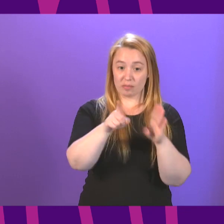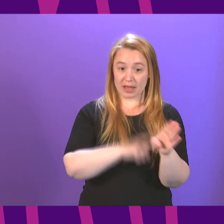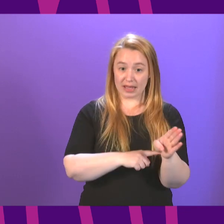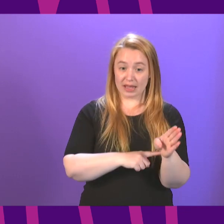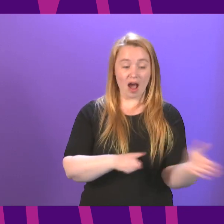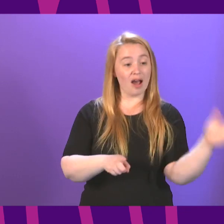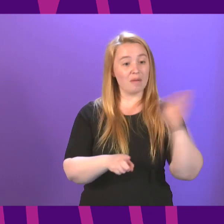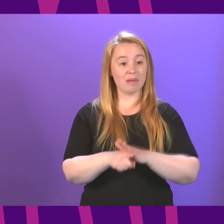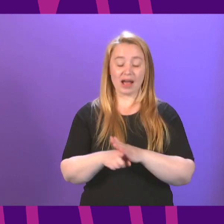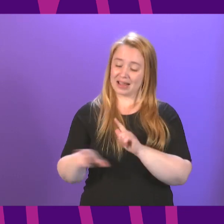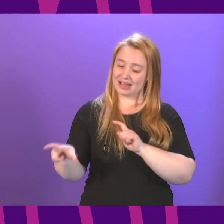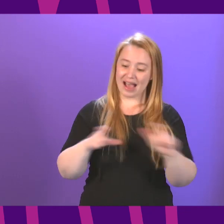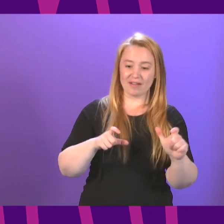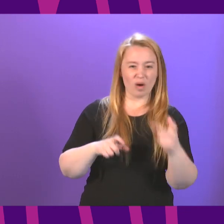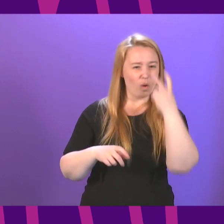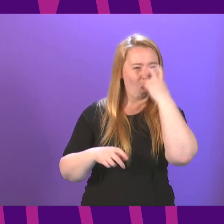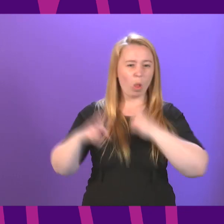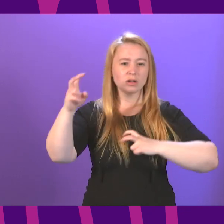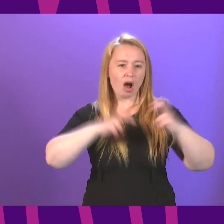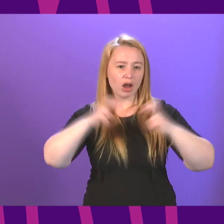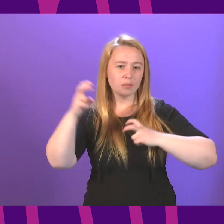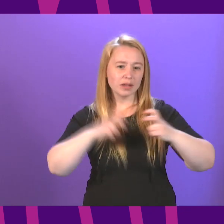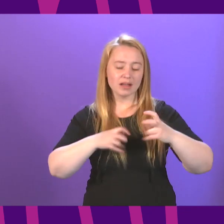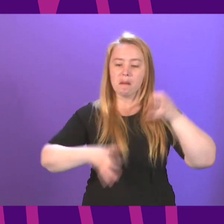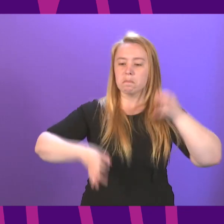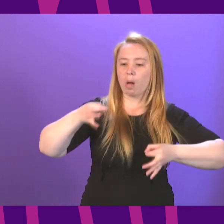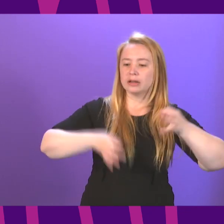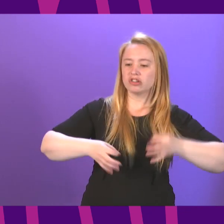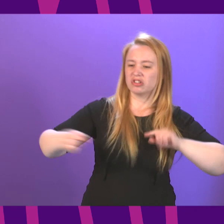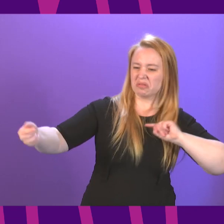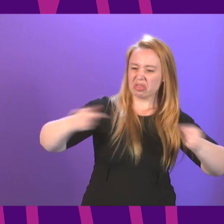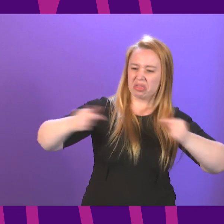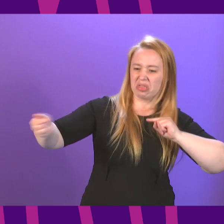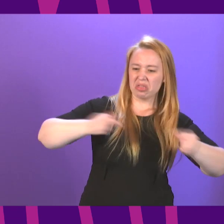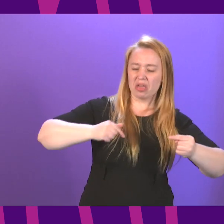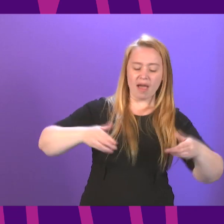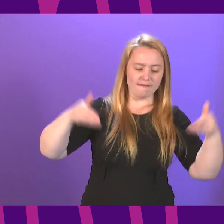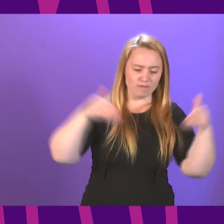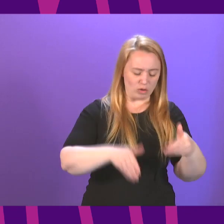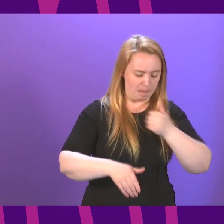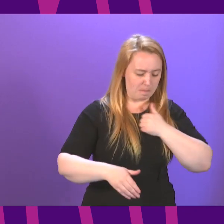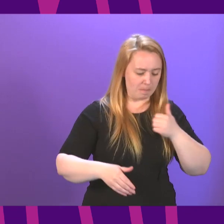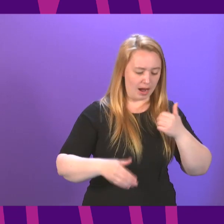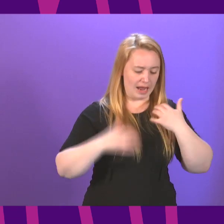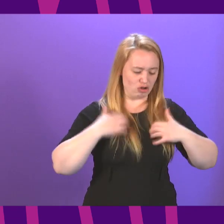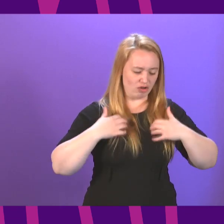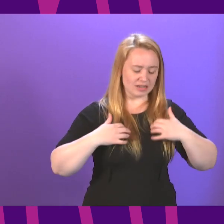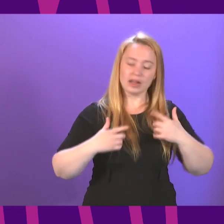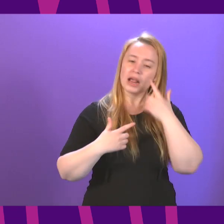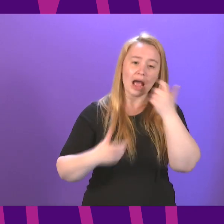with the old arguments, with politicians fighting with each other, focused on their own interests and not the national interest. Why can the First Minister not see that?